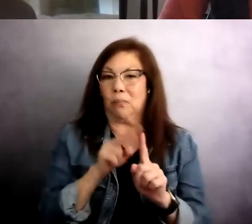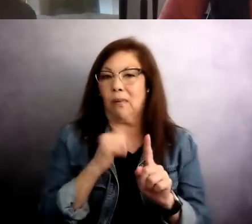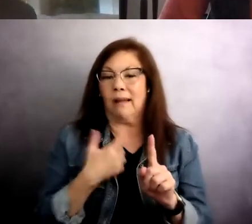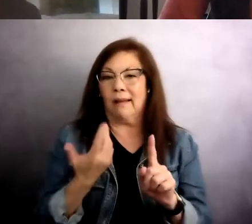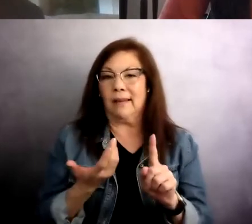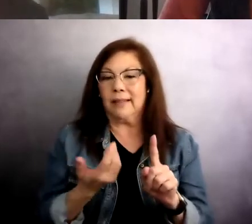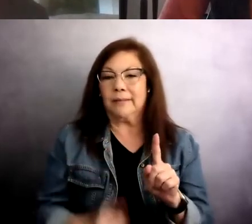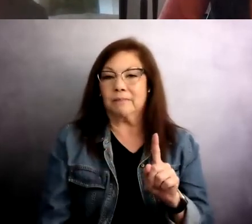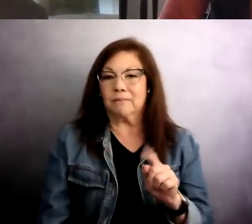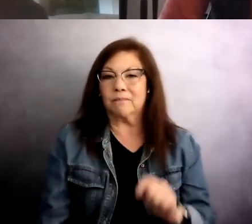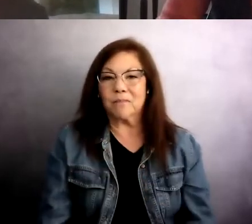interpretations of her.